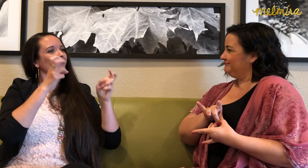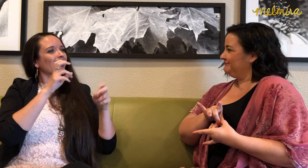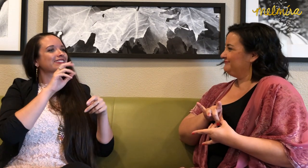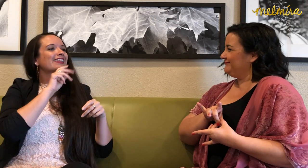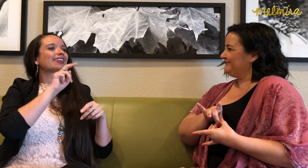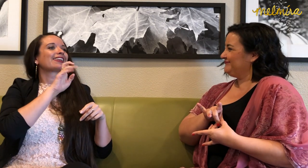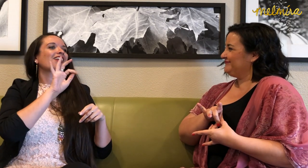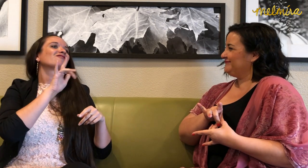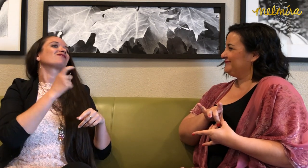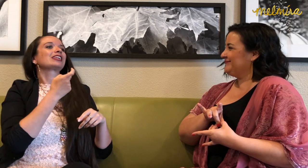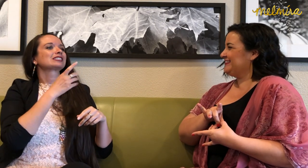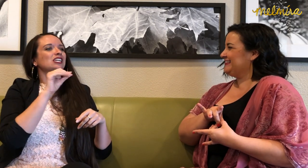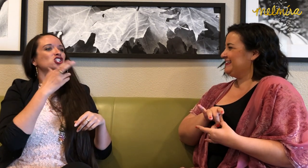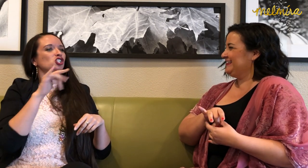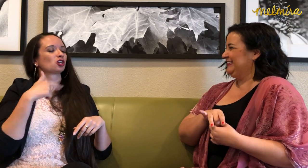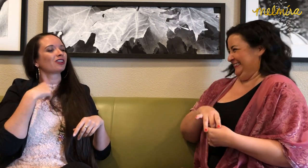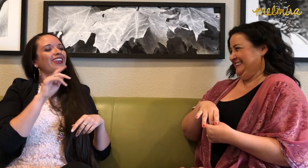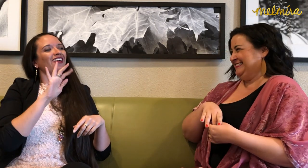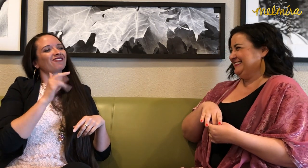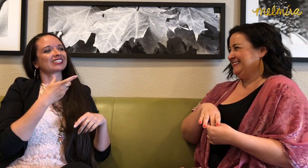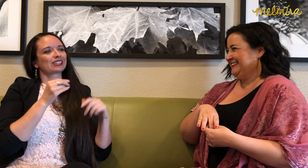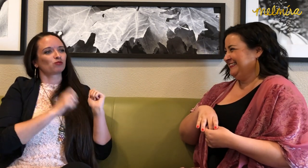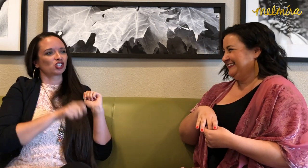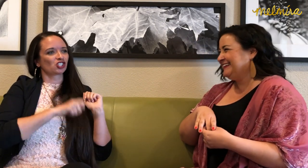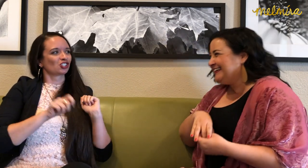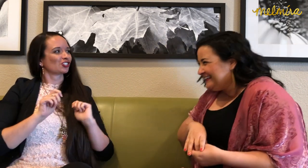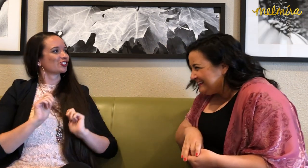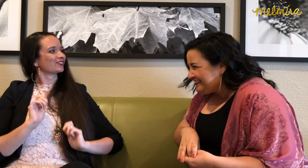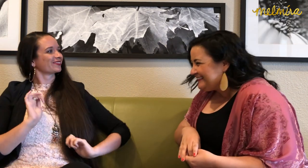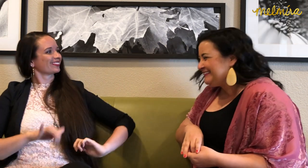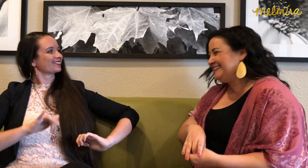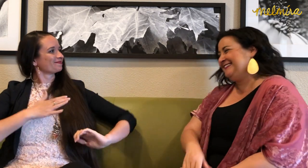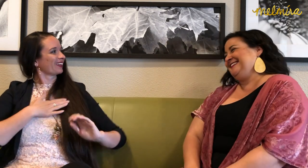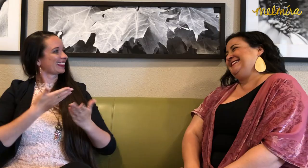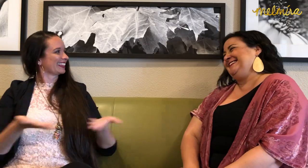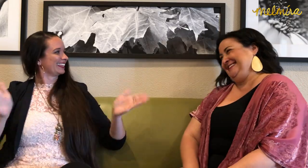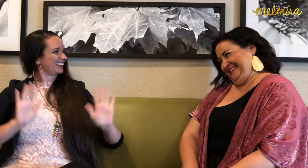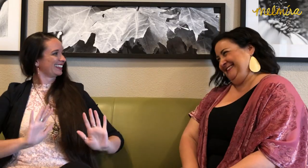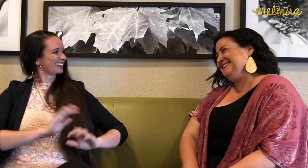You know how that quote goes, "Netflix and chill"? For me, it's "Netflix and brush". That's my thing.